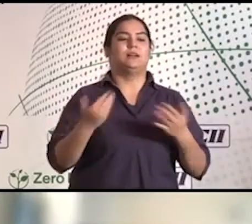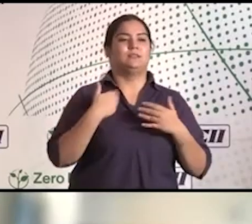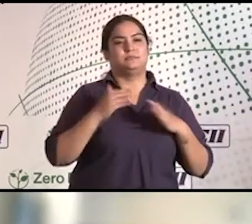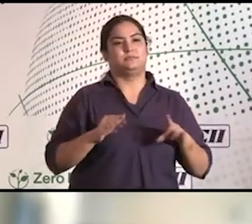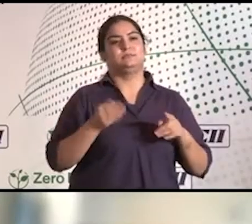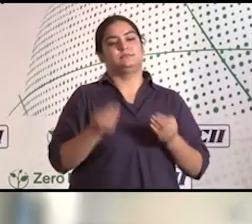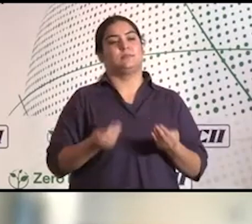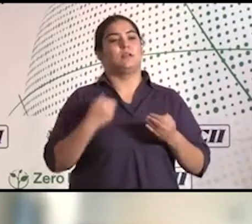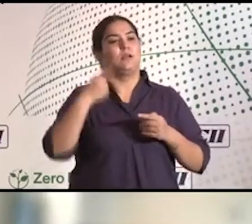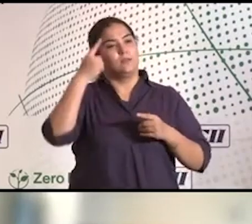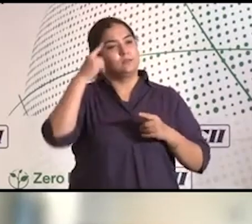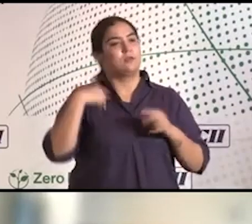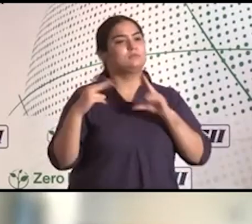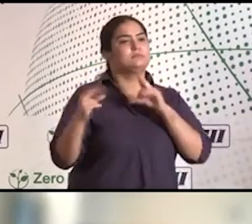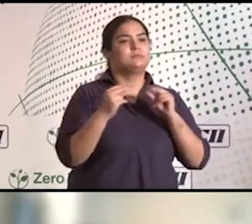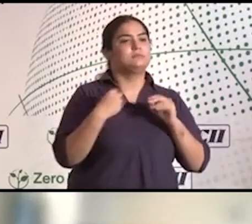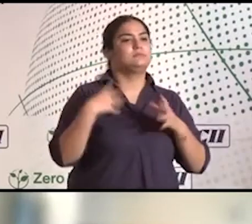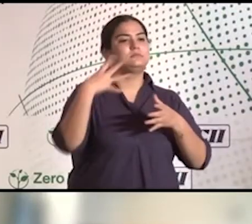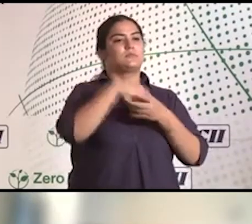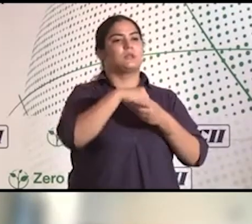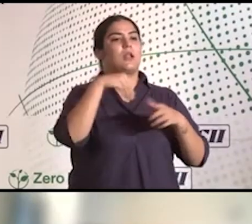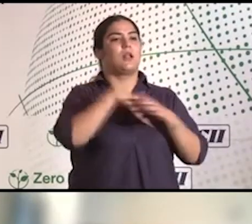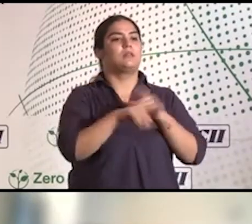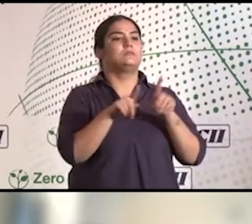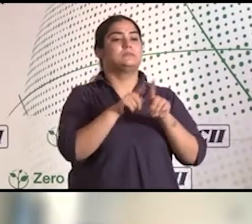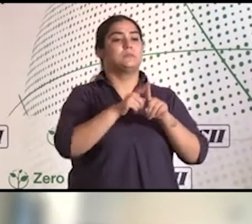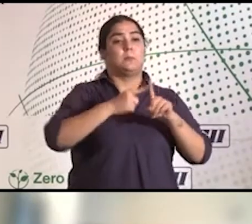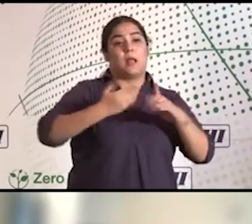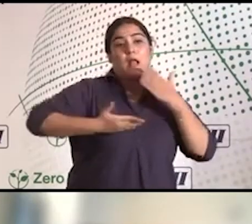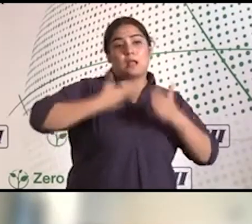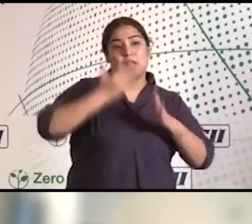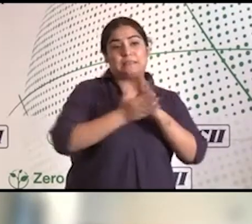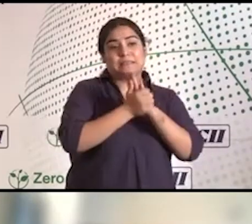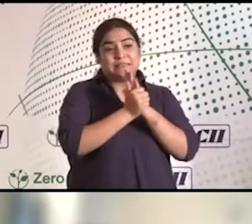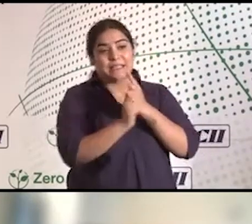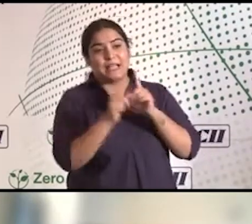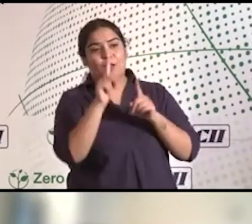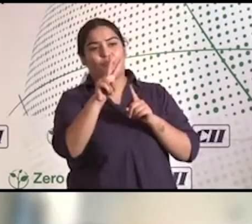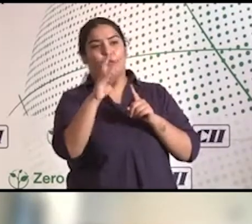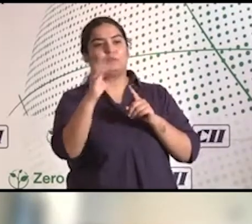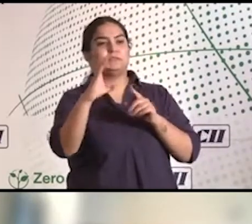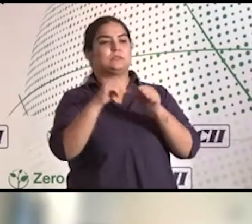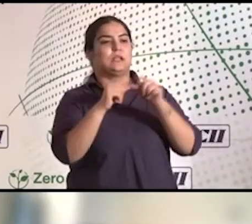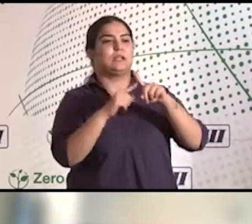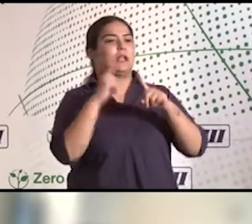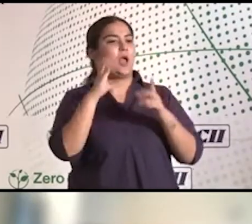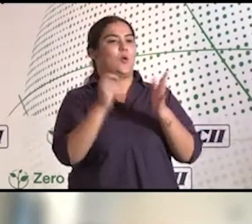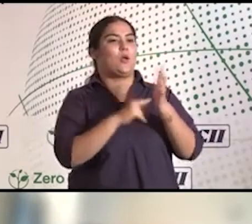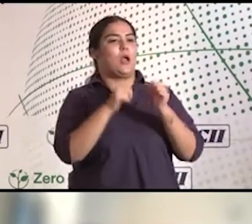We are here to talk about the of vocational skills training for people with disability.